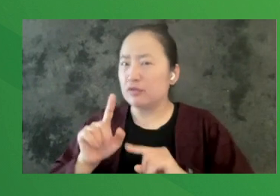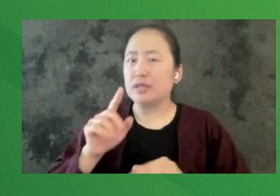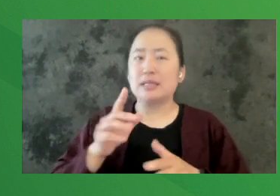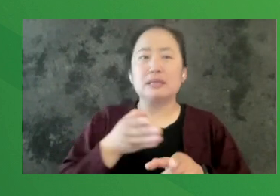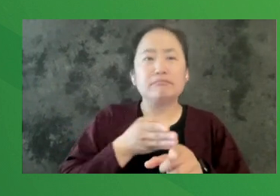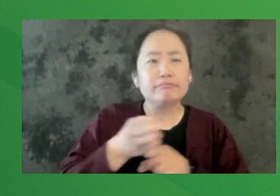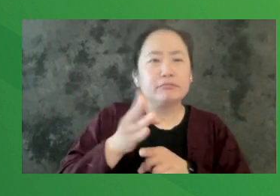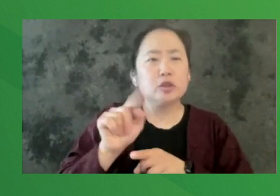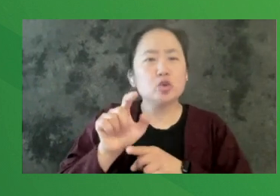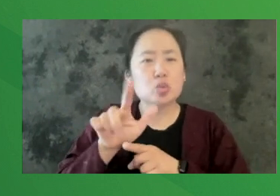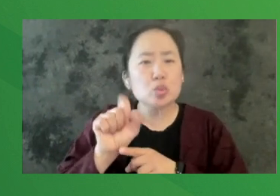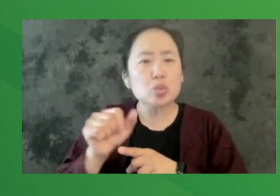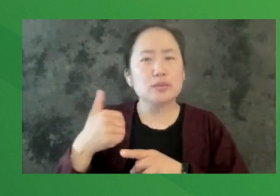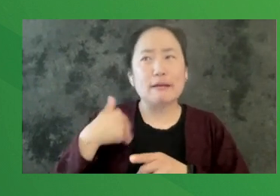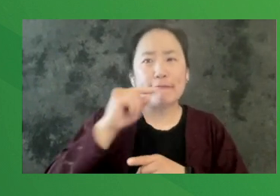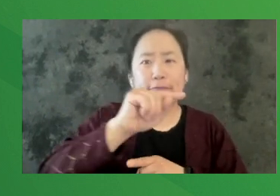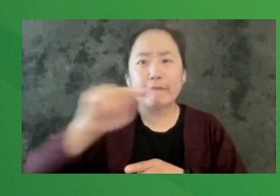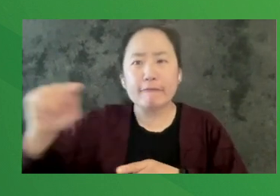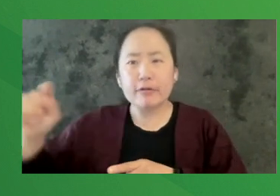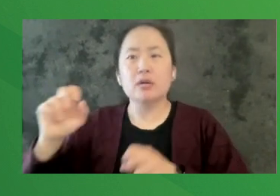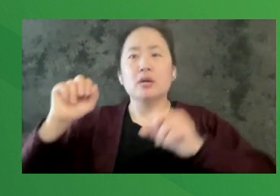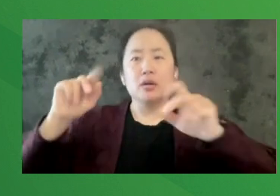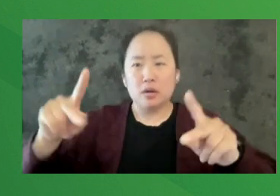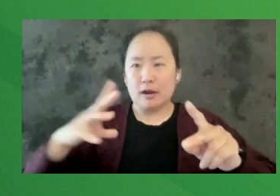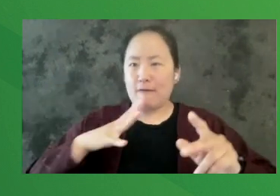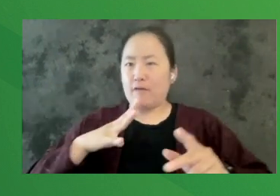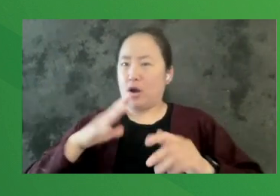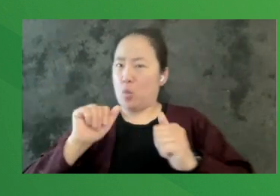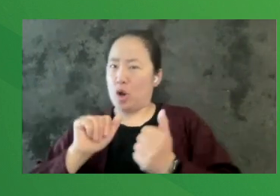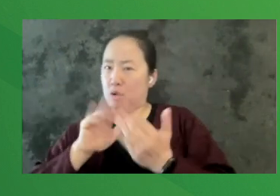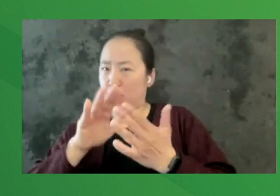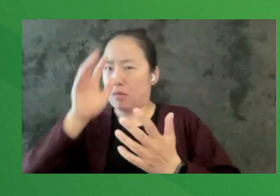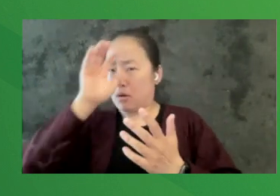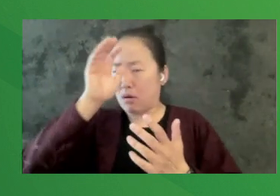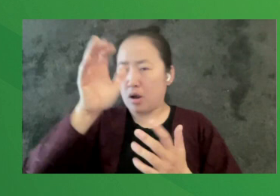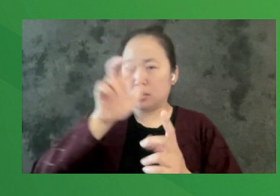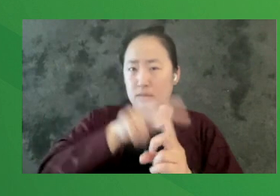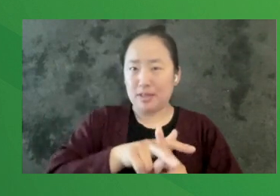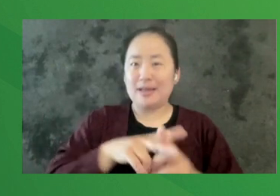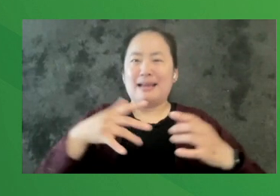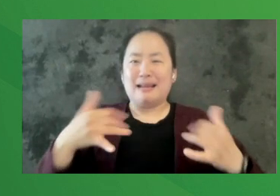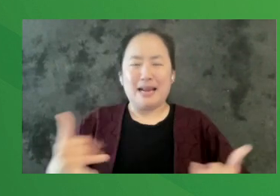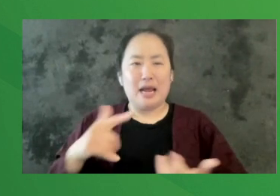sources of evidence can help us to answer this question. So, in the next slide, we show examples